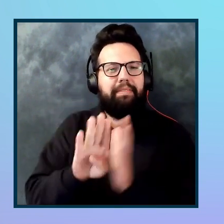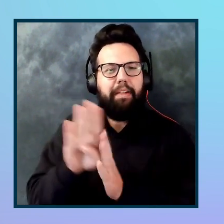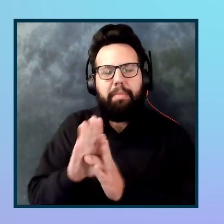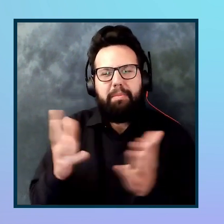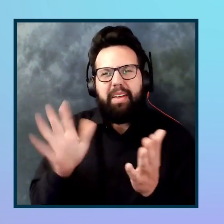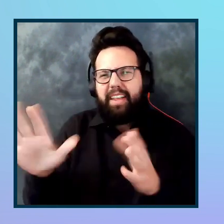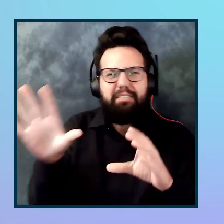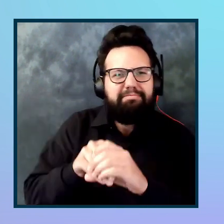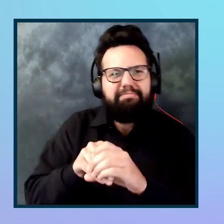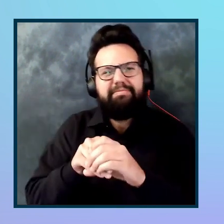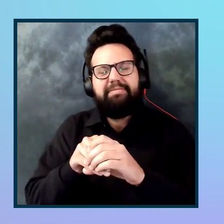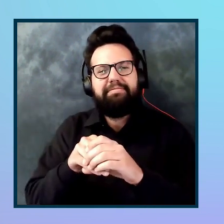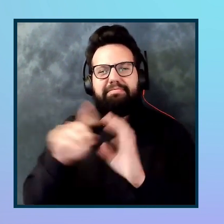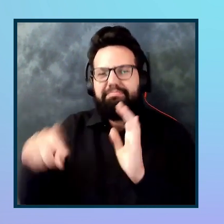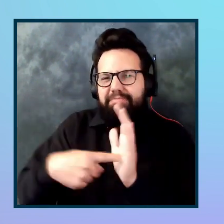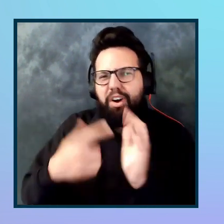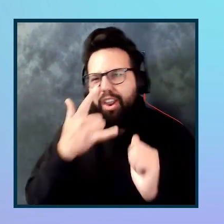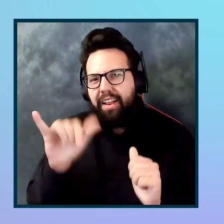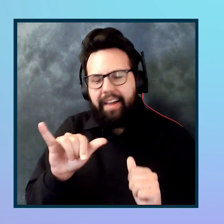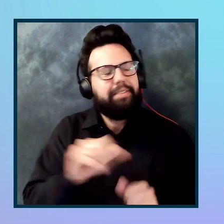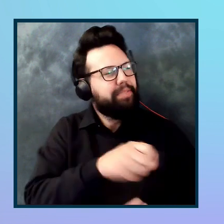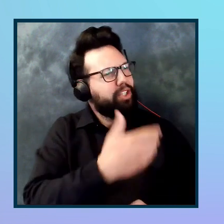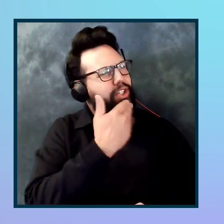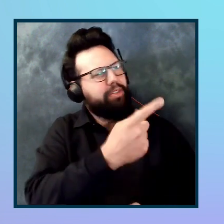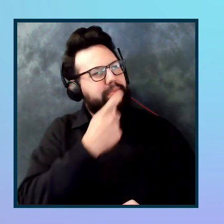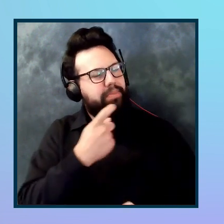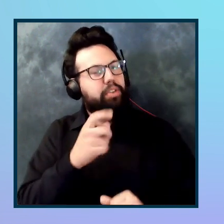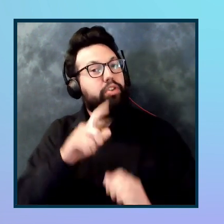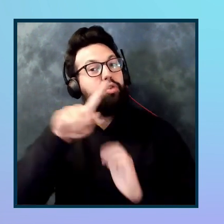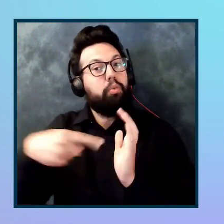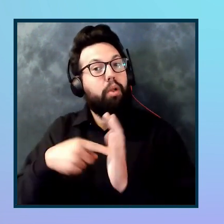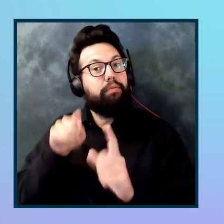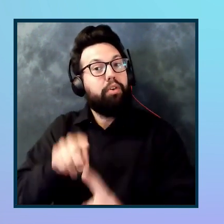I'd say the role of a UI designer is to participate